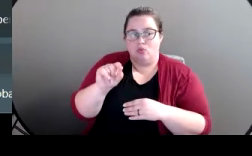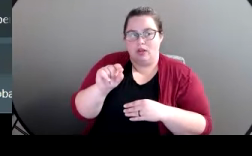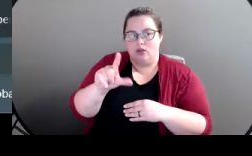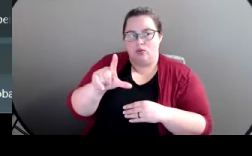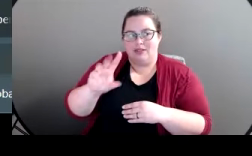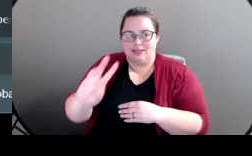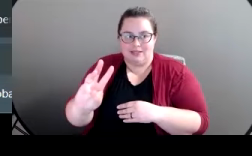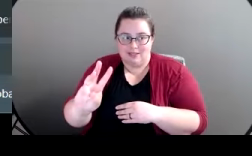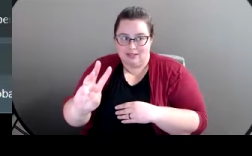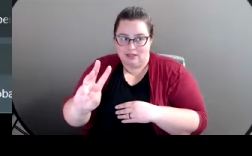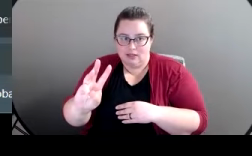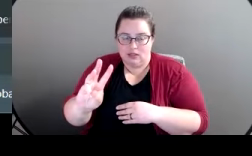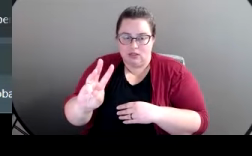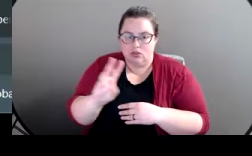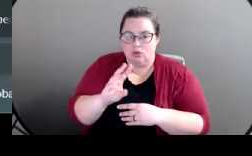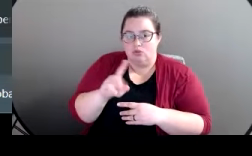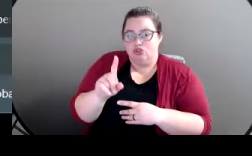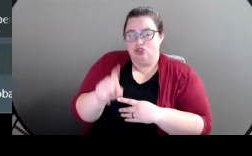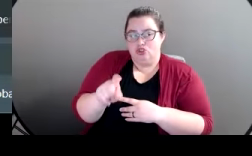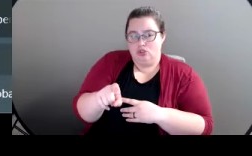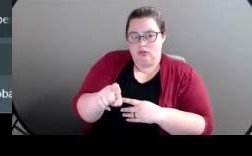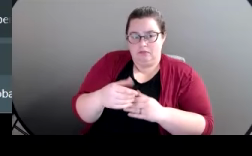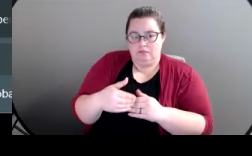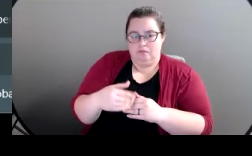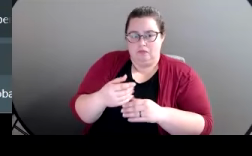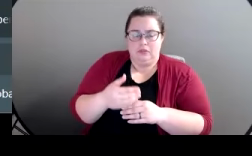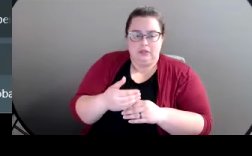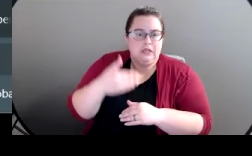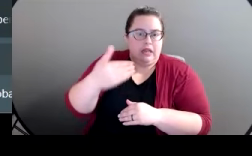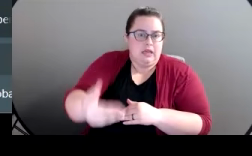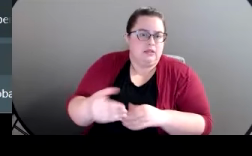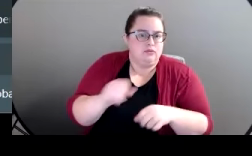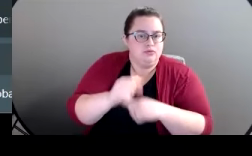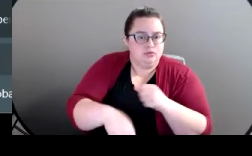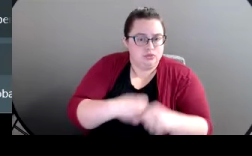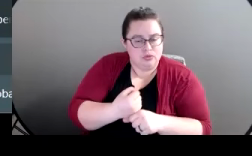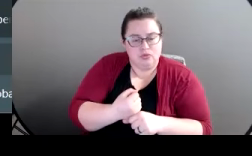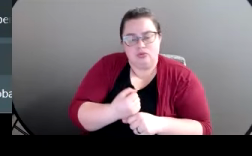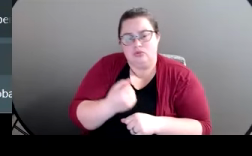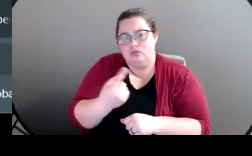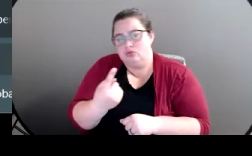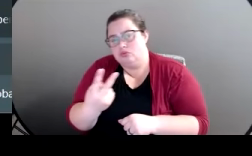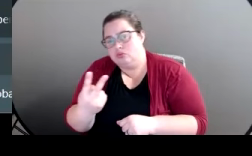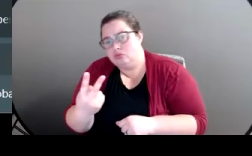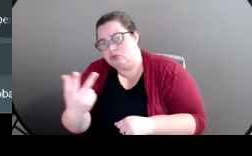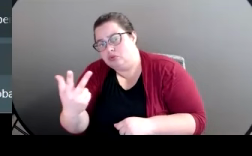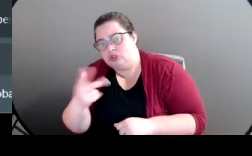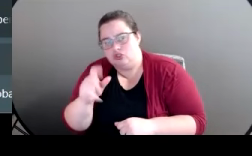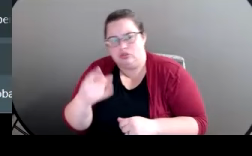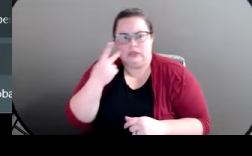So it should be in this next year, 2 or 3 years. There should be a tremendous explosion of,